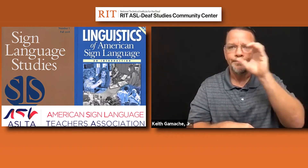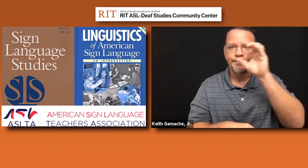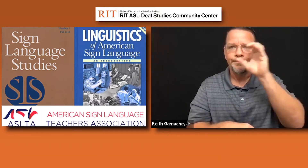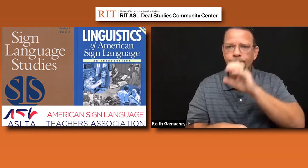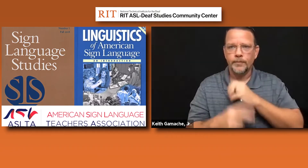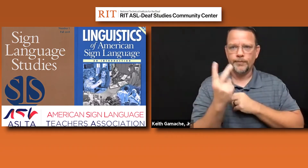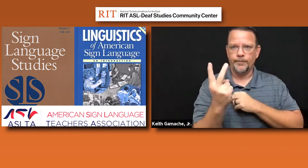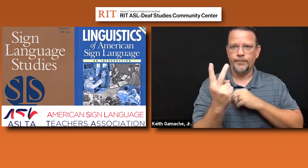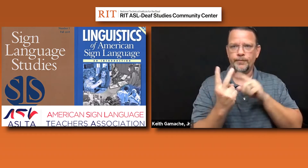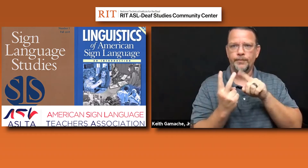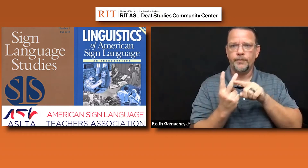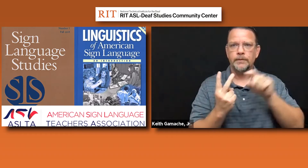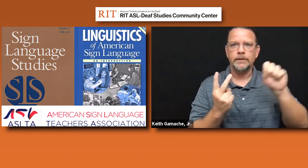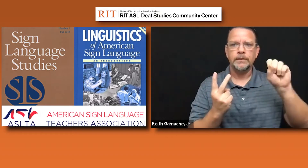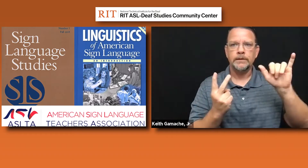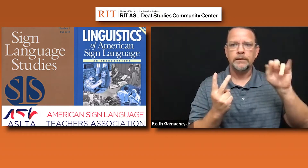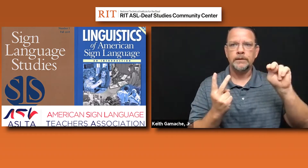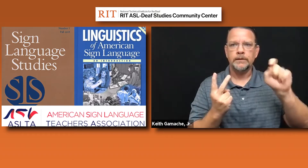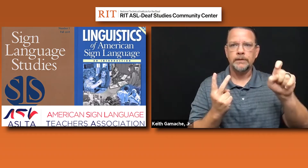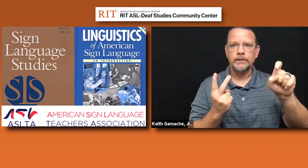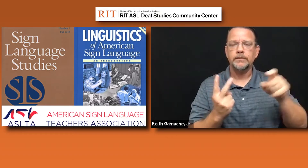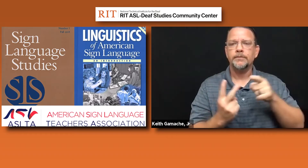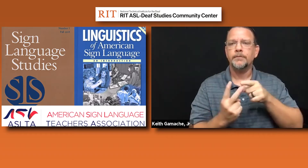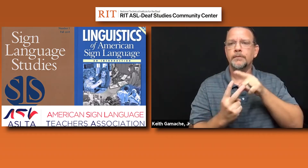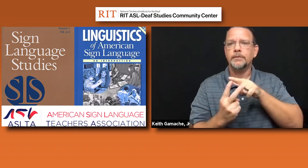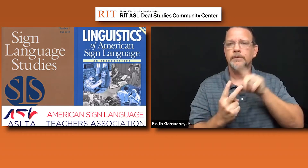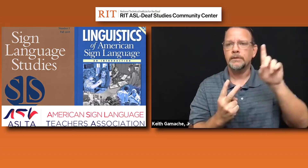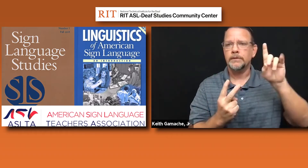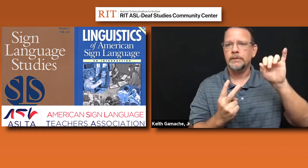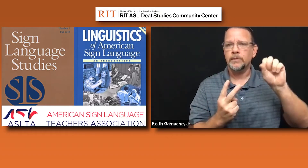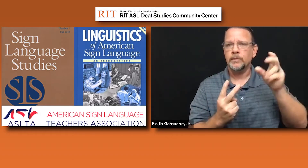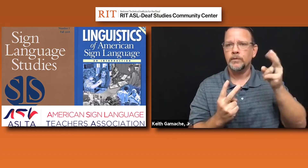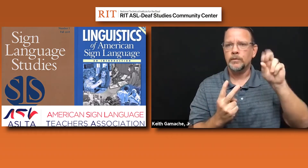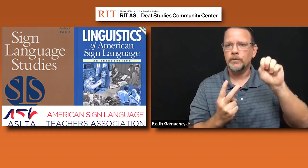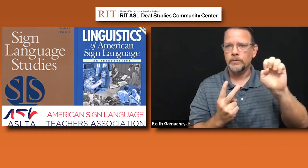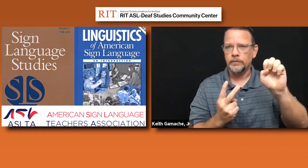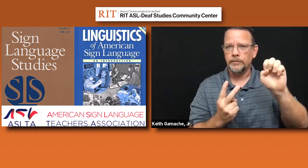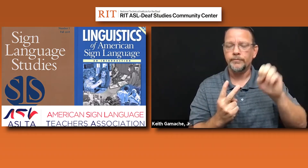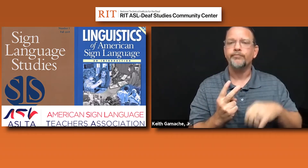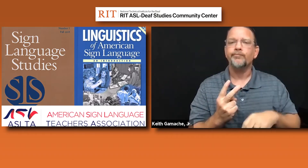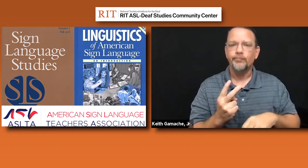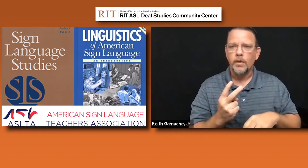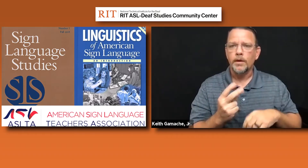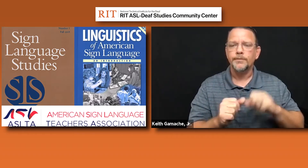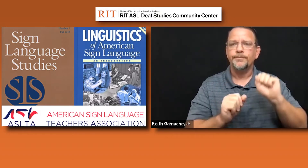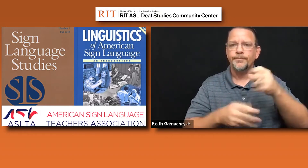specifically looking at syntax and discourse in ASL,